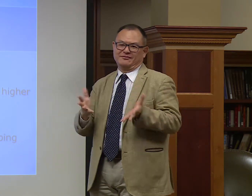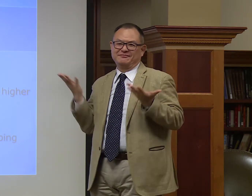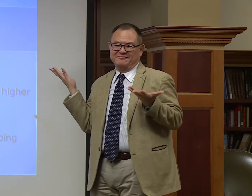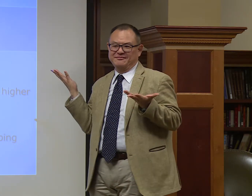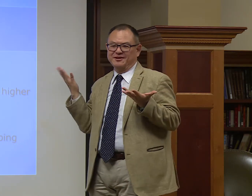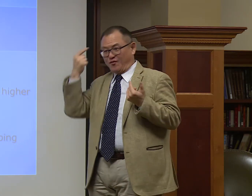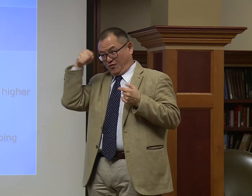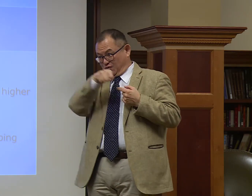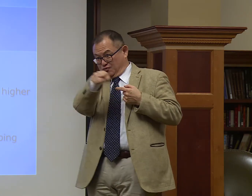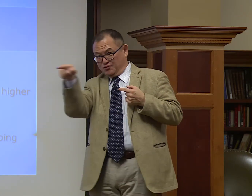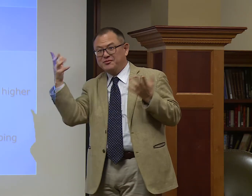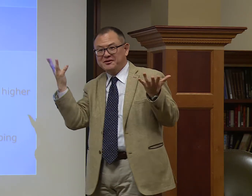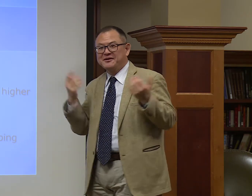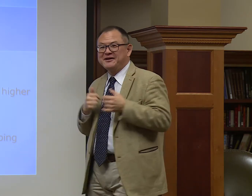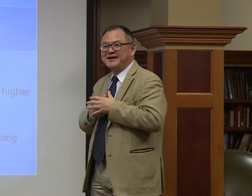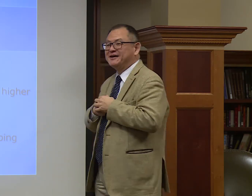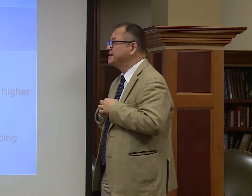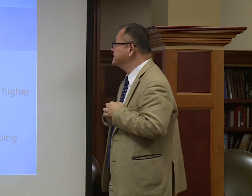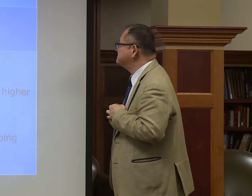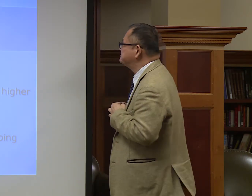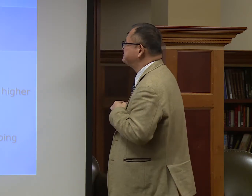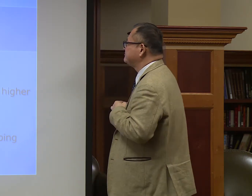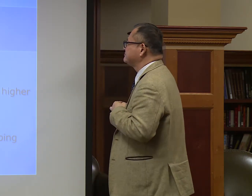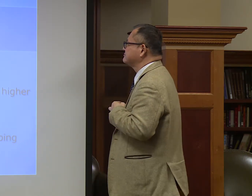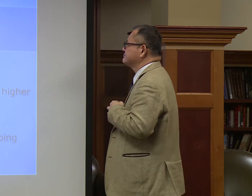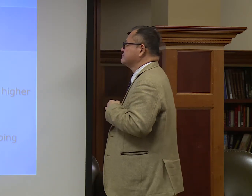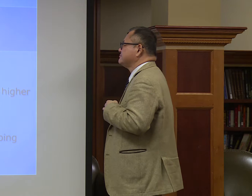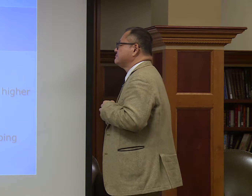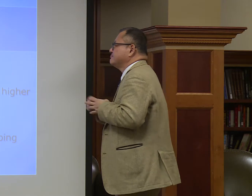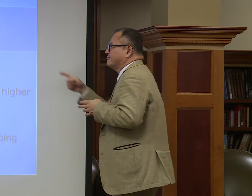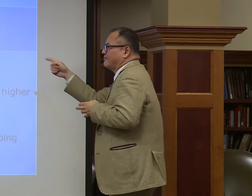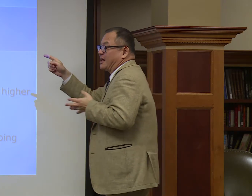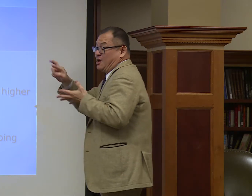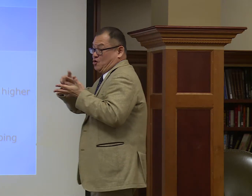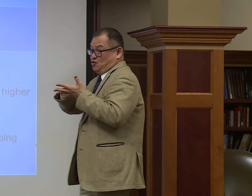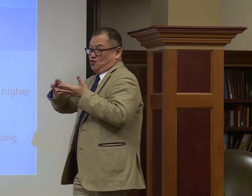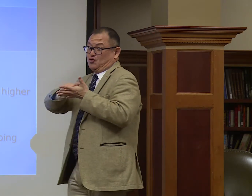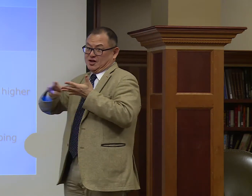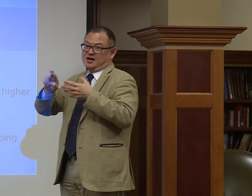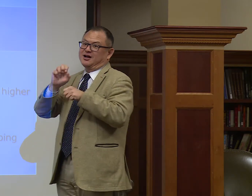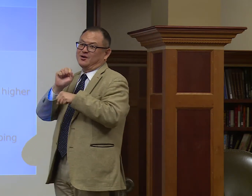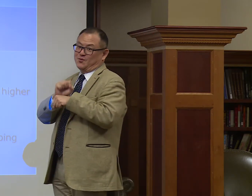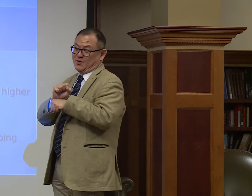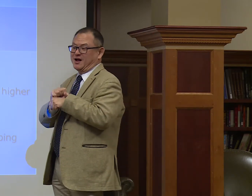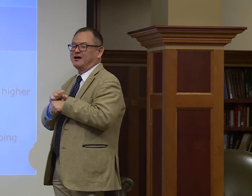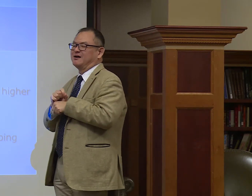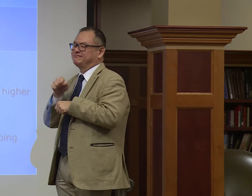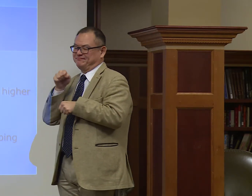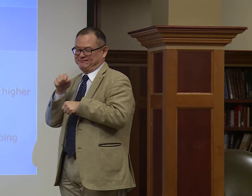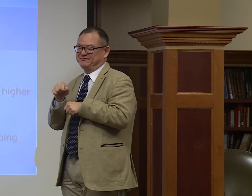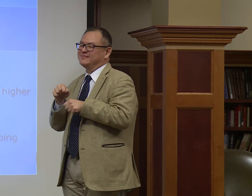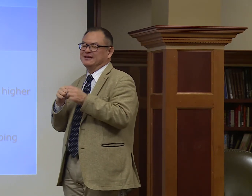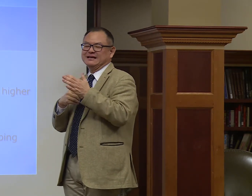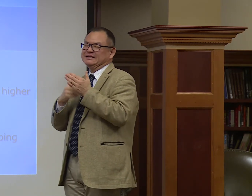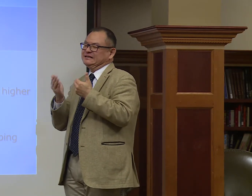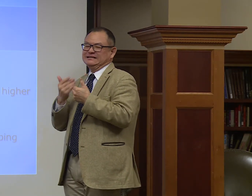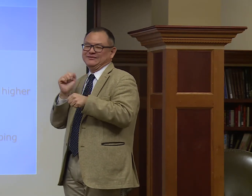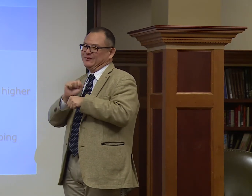who are up and coming in the research world. Research work is not easy.